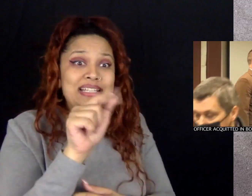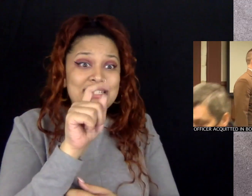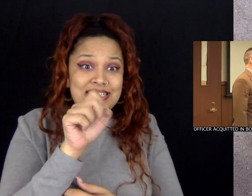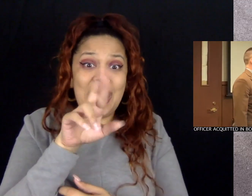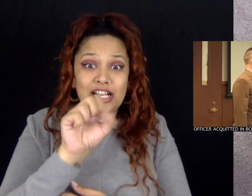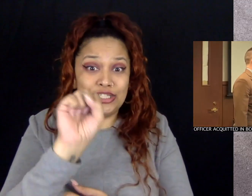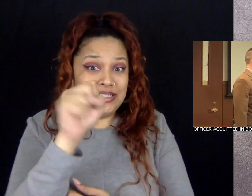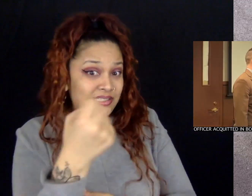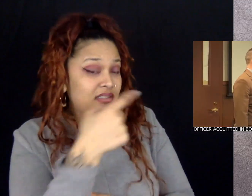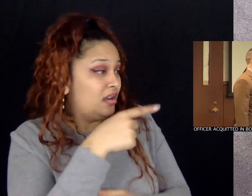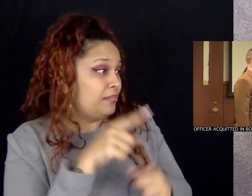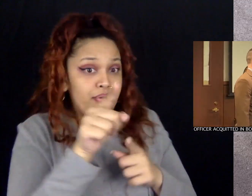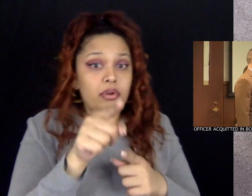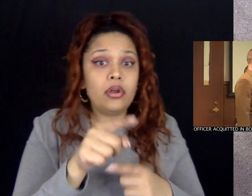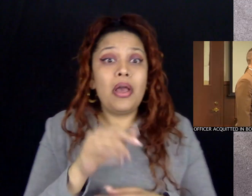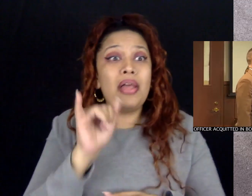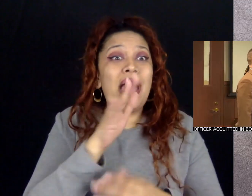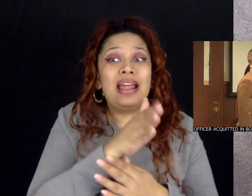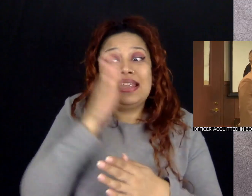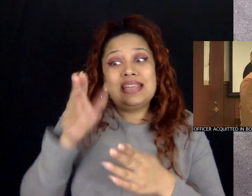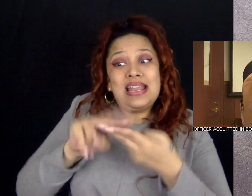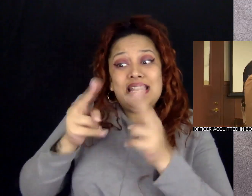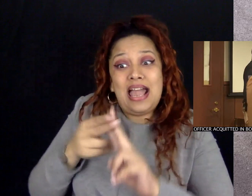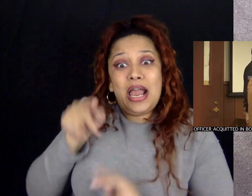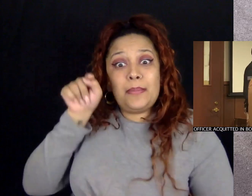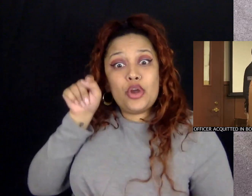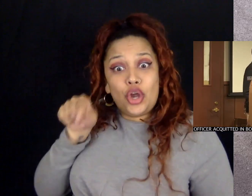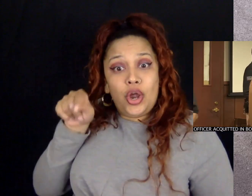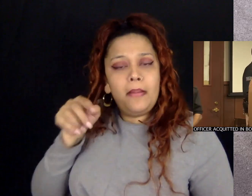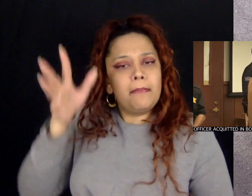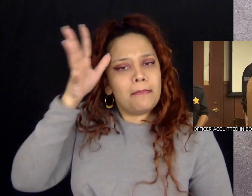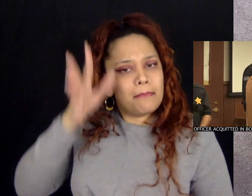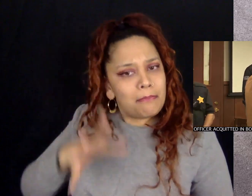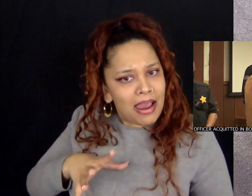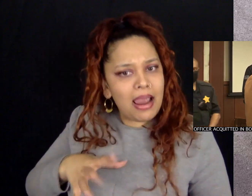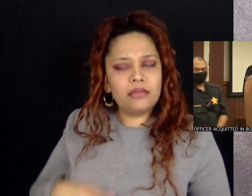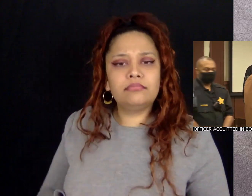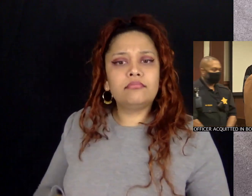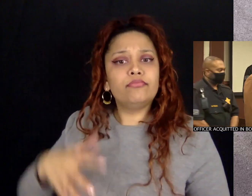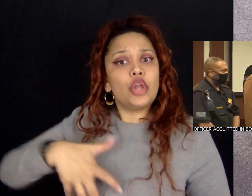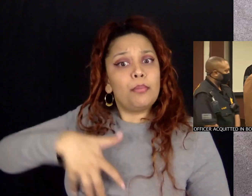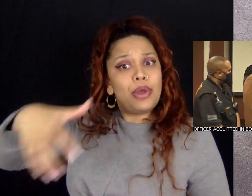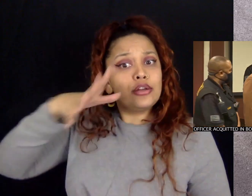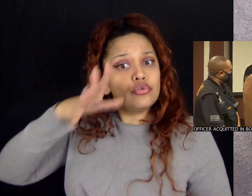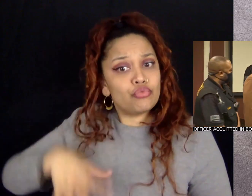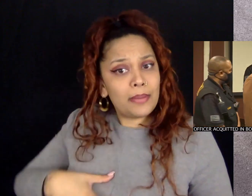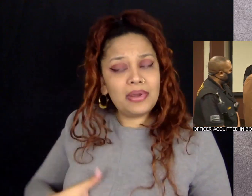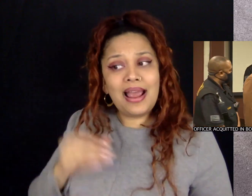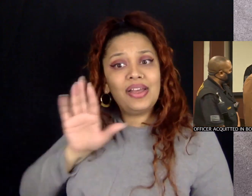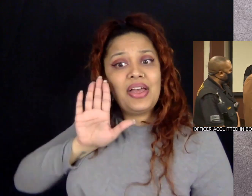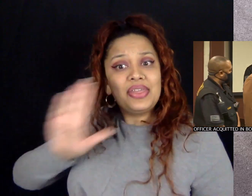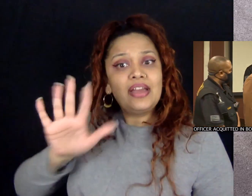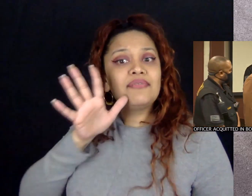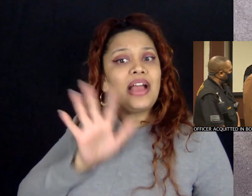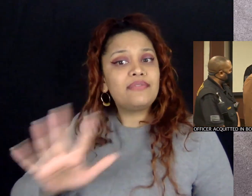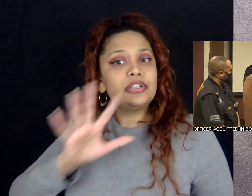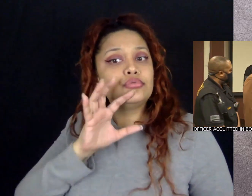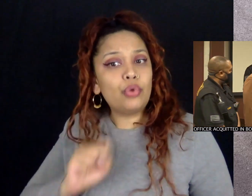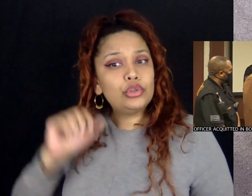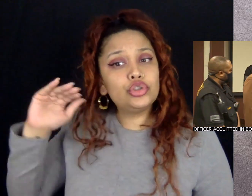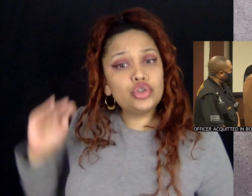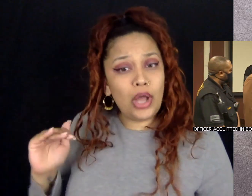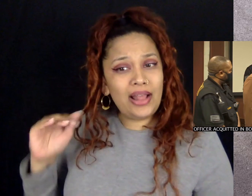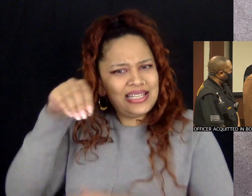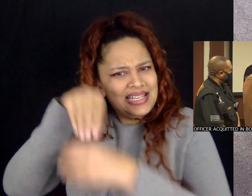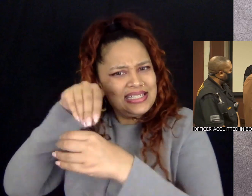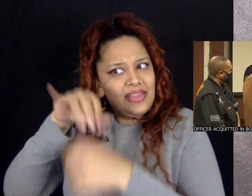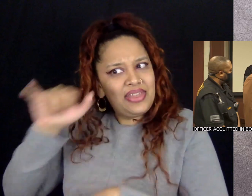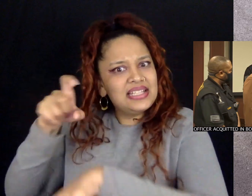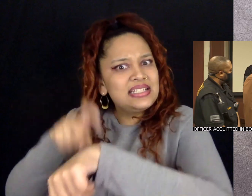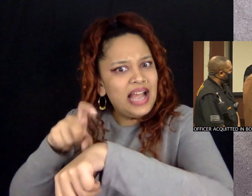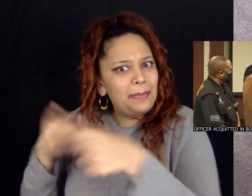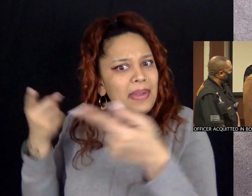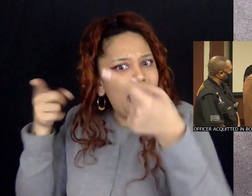whizzing through Taylor's a man pregnant woman and five-year-old child were inside at the time